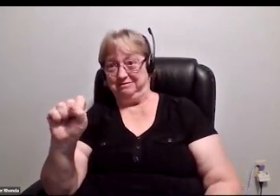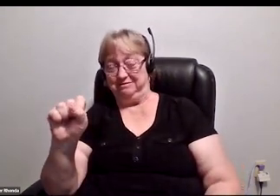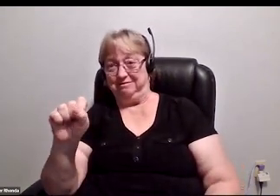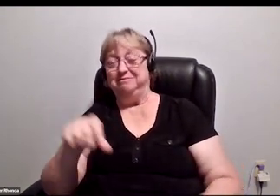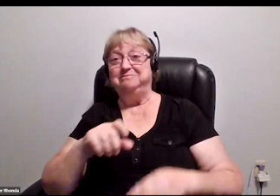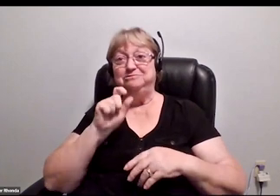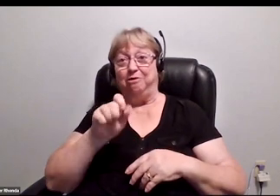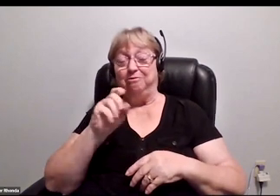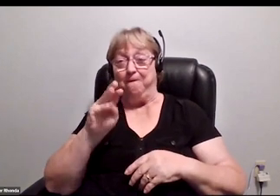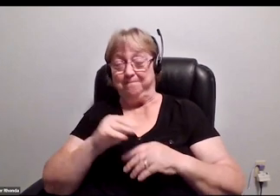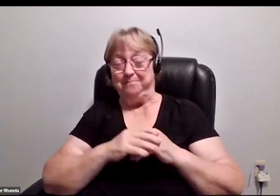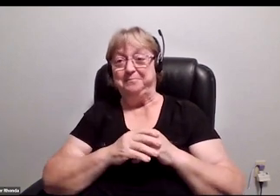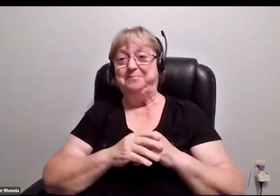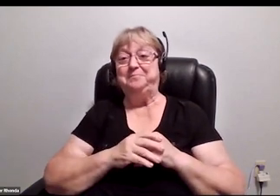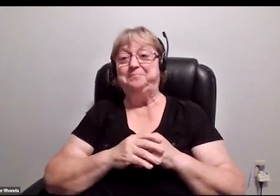glamcanes.com.